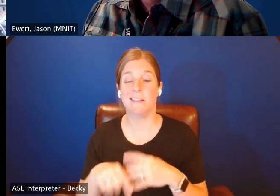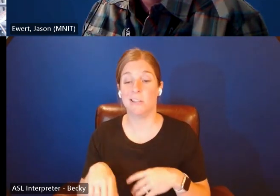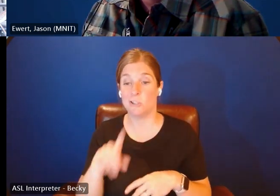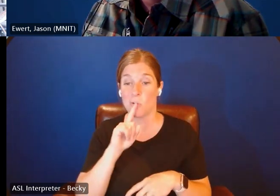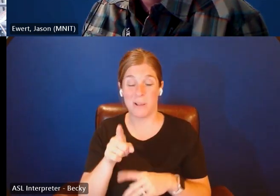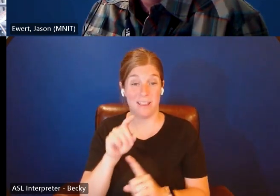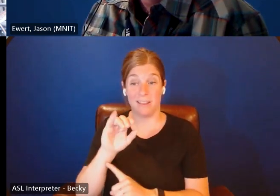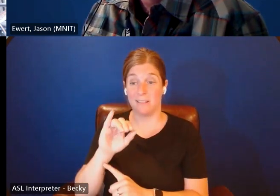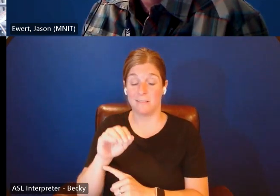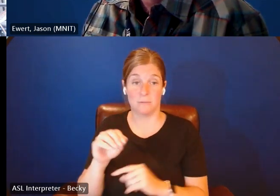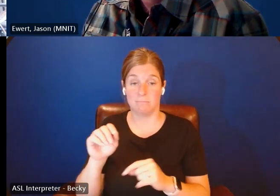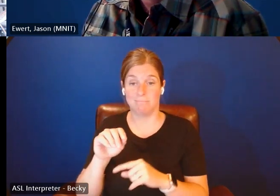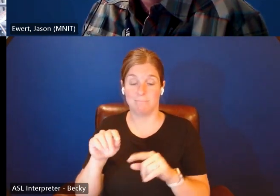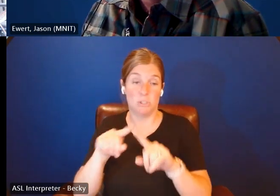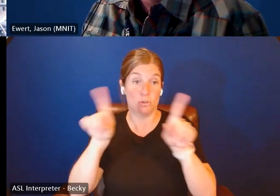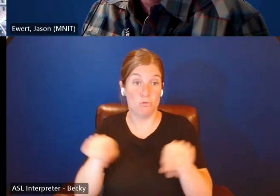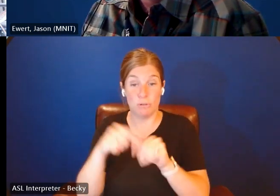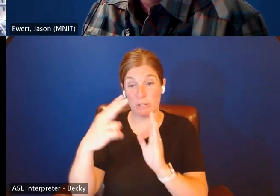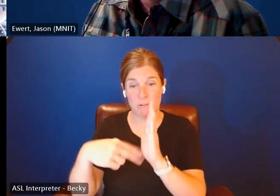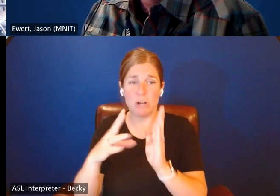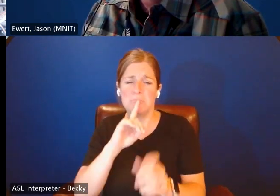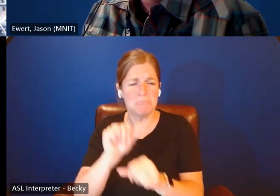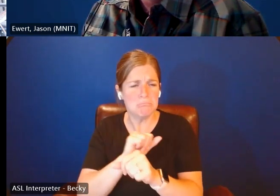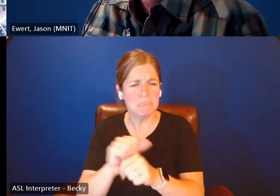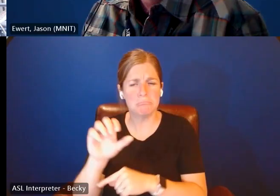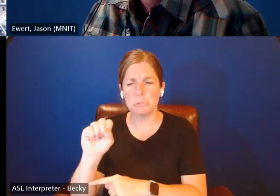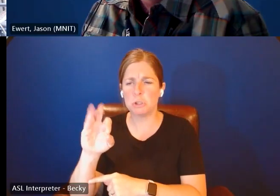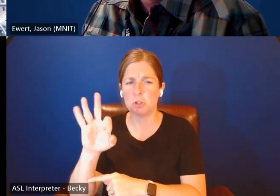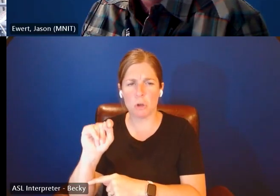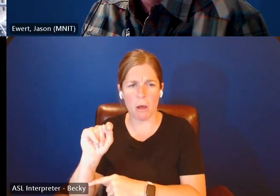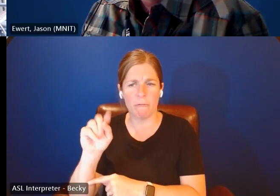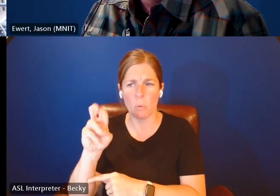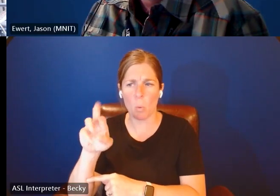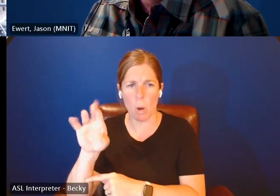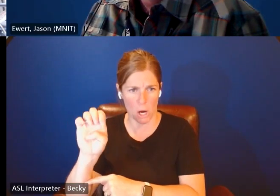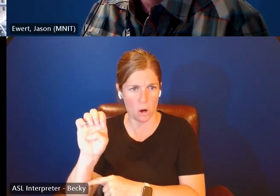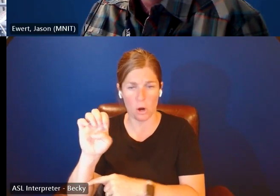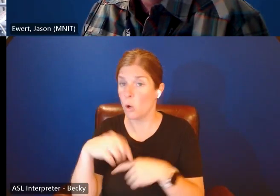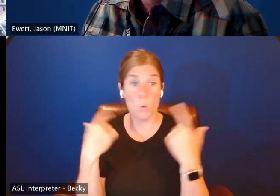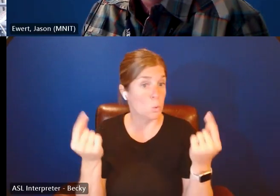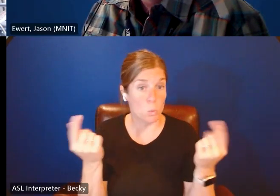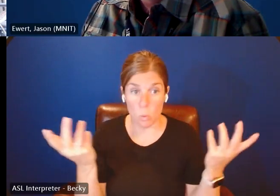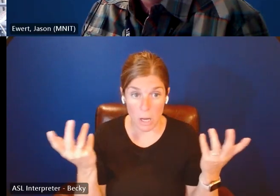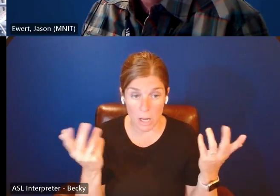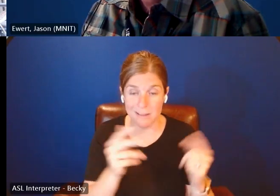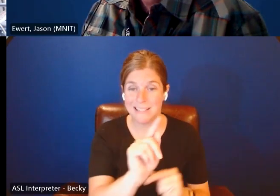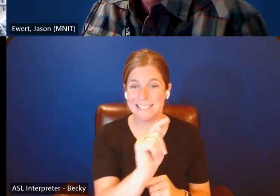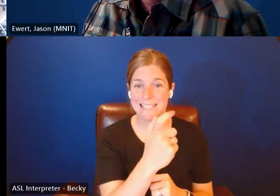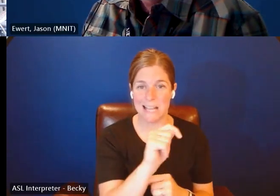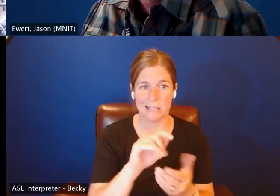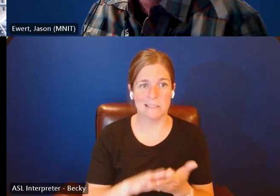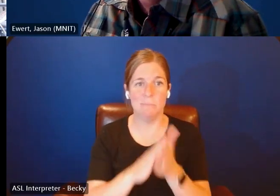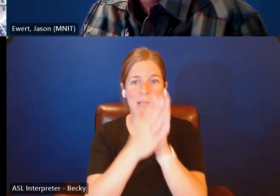for those who don't know, that translates text to speech, so